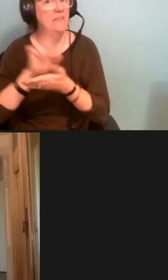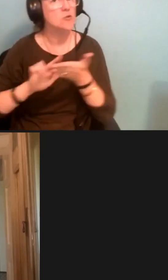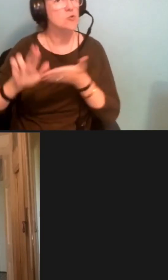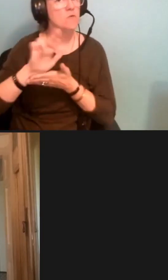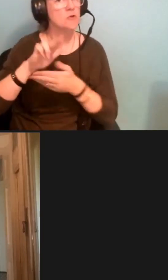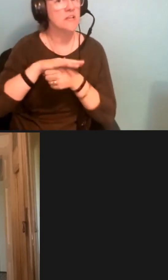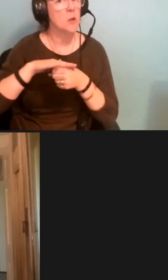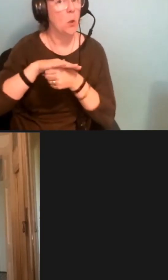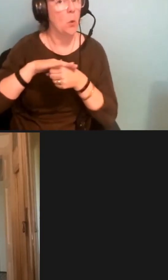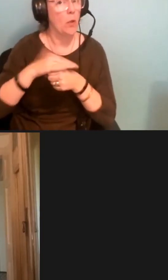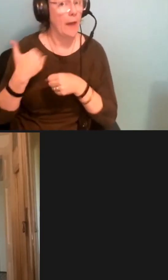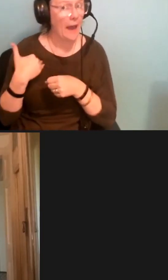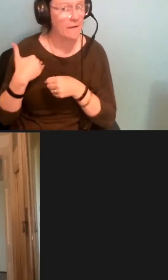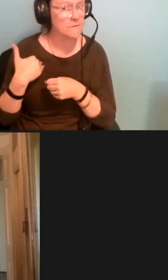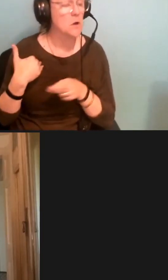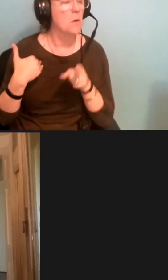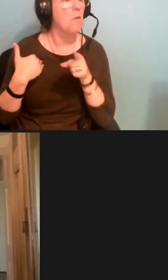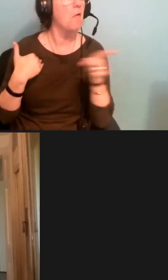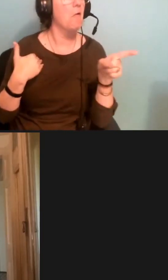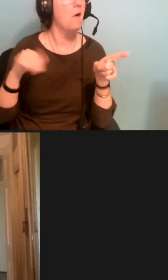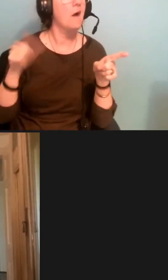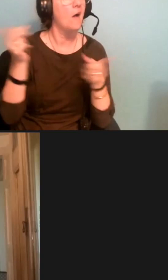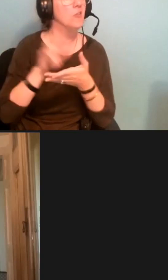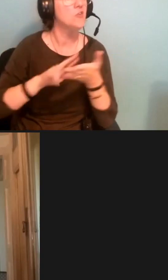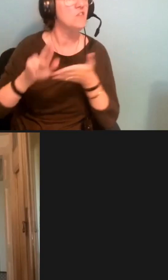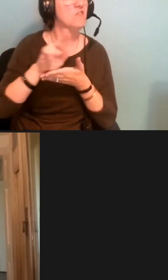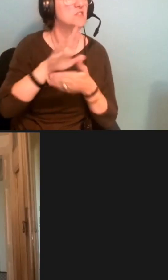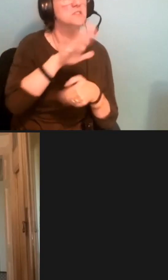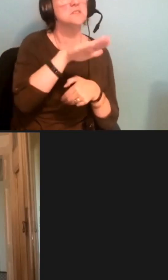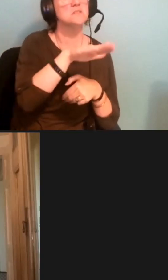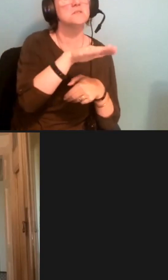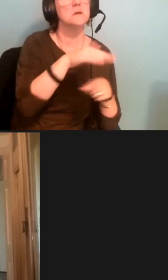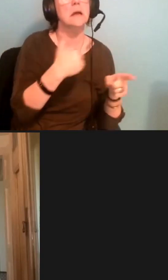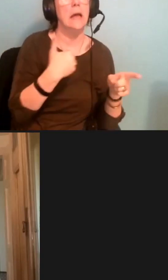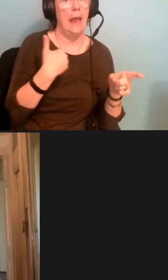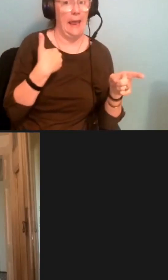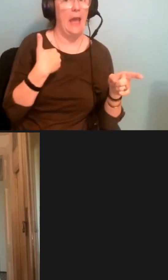about uh and they have someone on their their faculty who's interested in